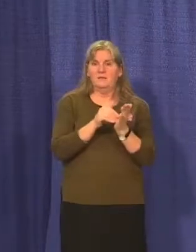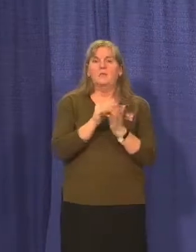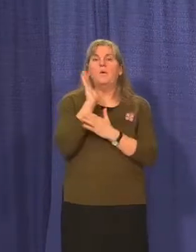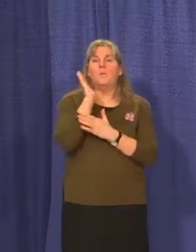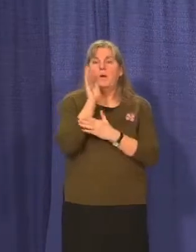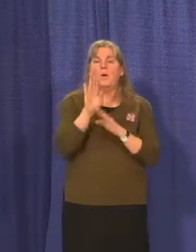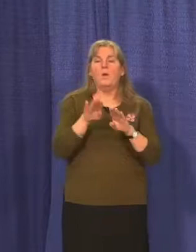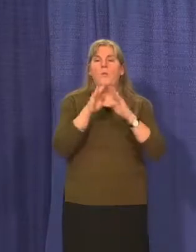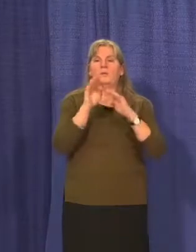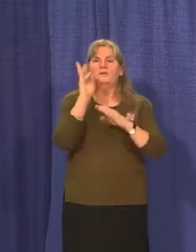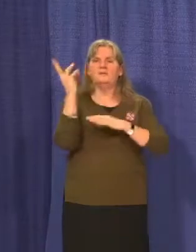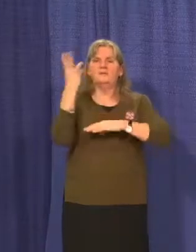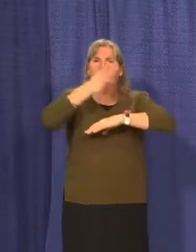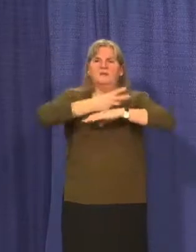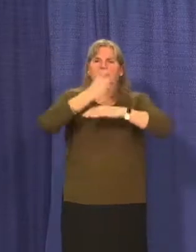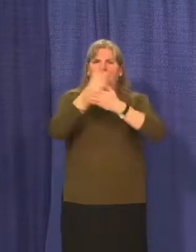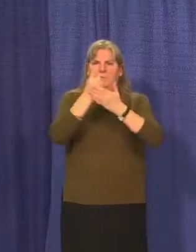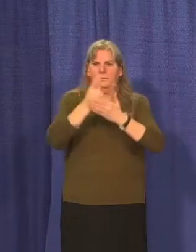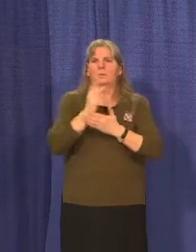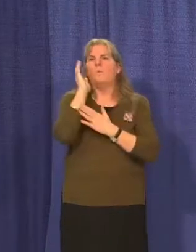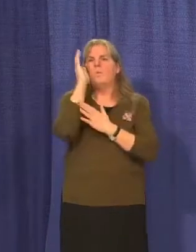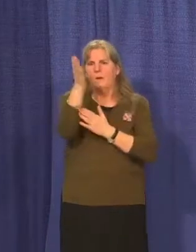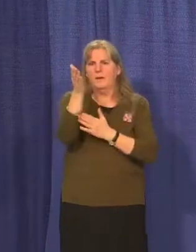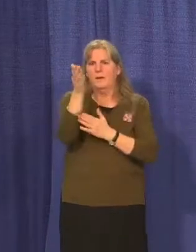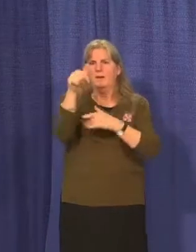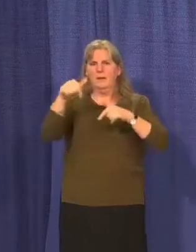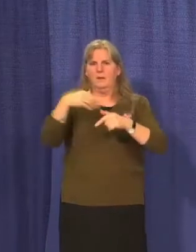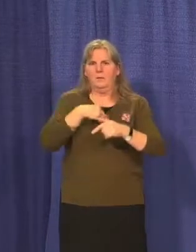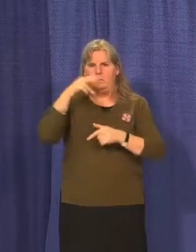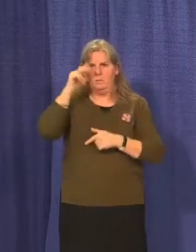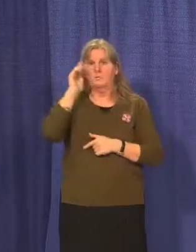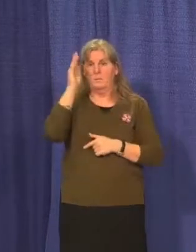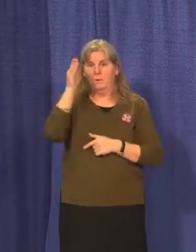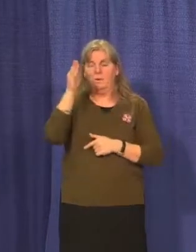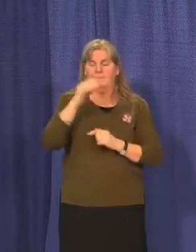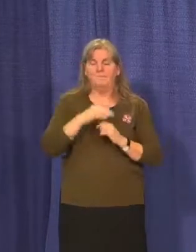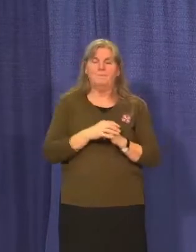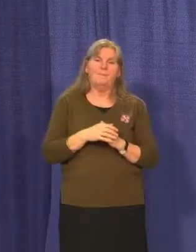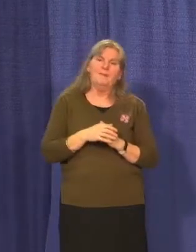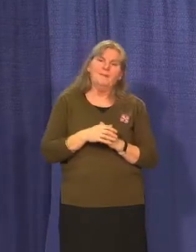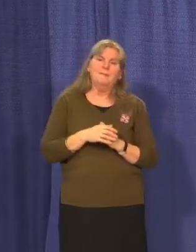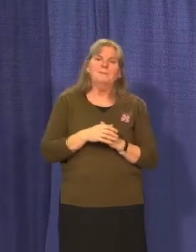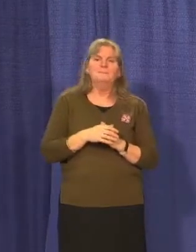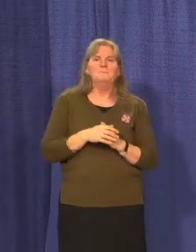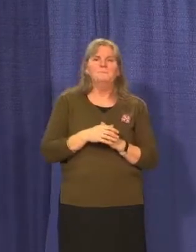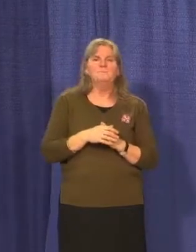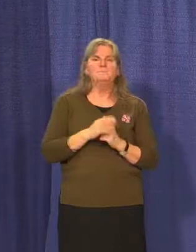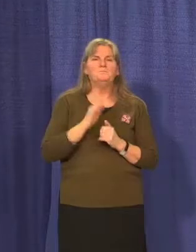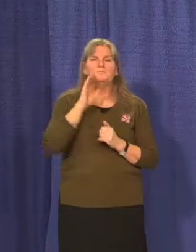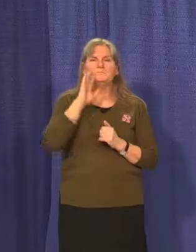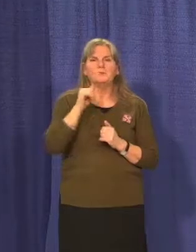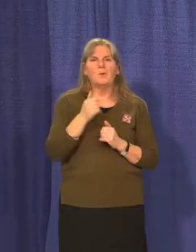running six days a week. You know, like anything, we are